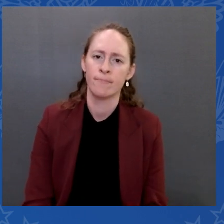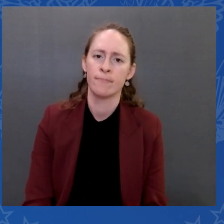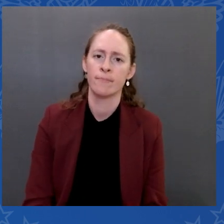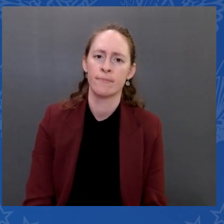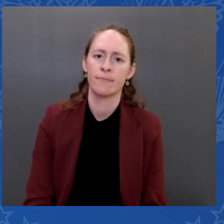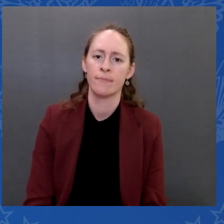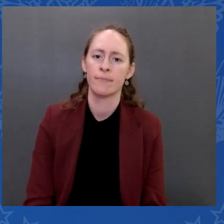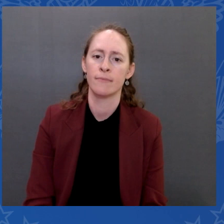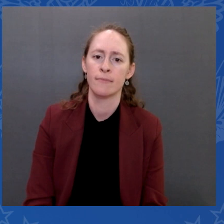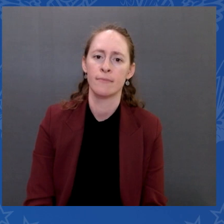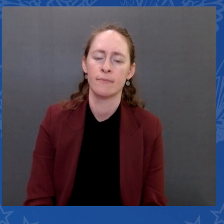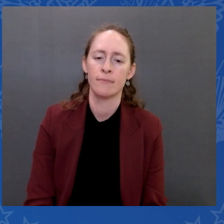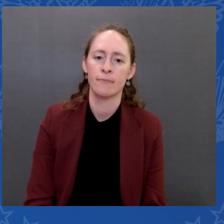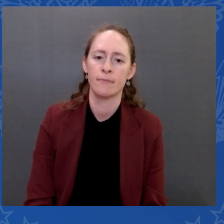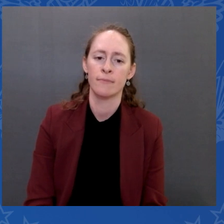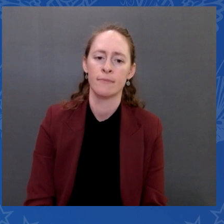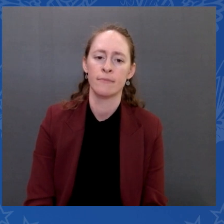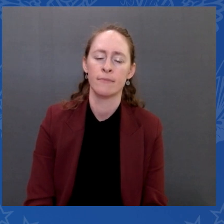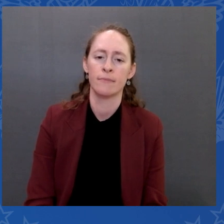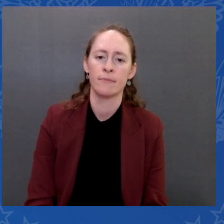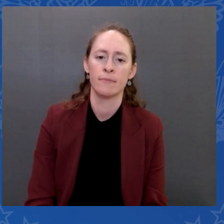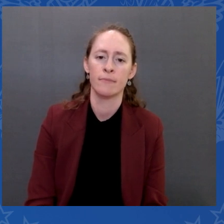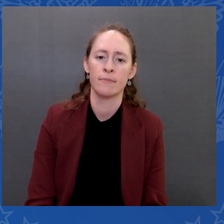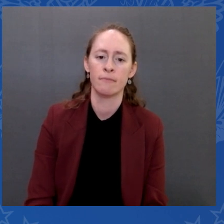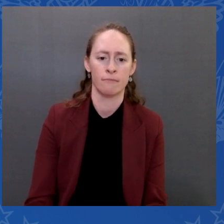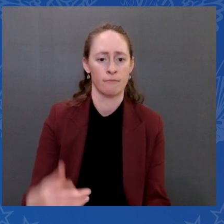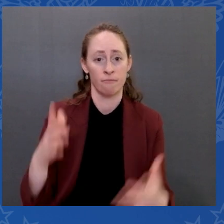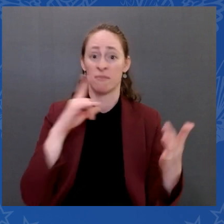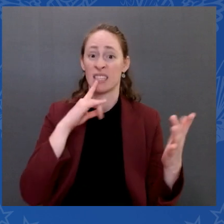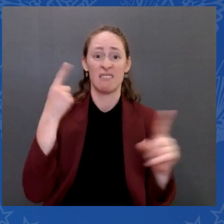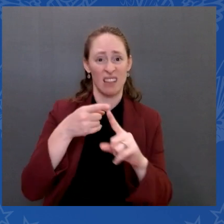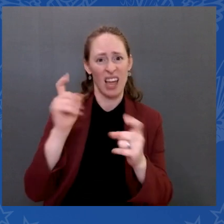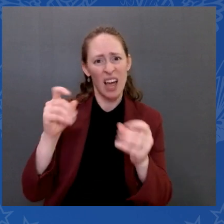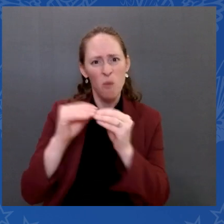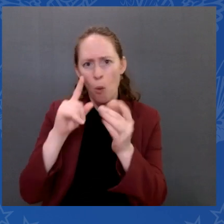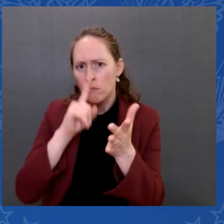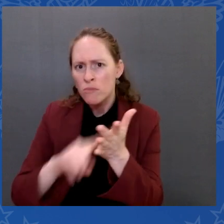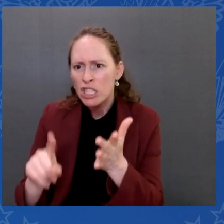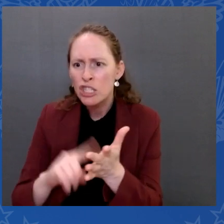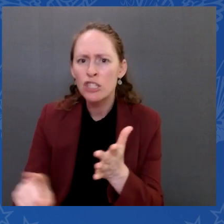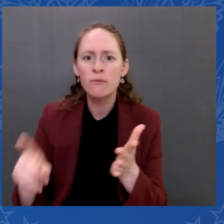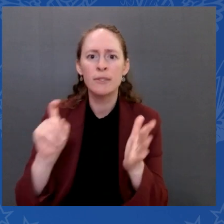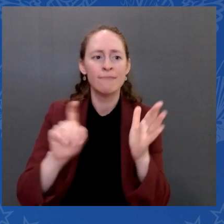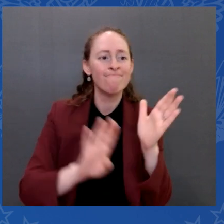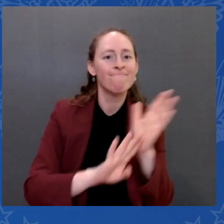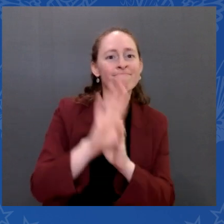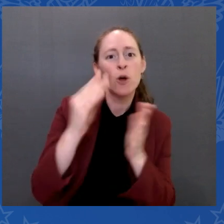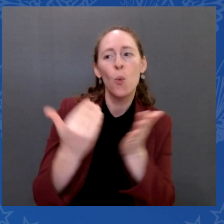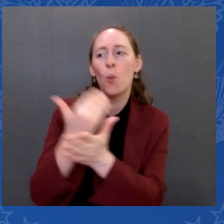and development as well. And so, it's all -- passing this act won't solve all the problems overnight,